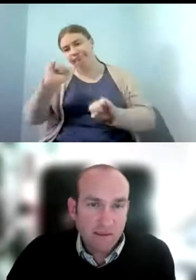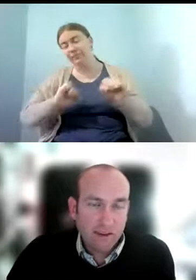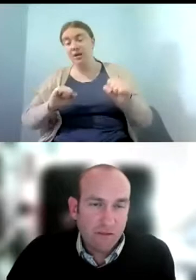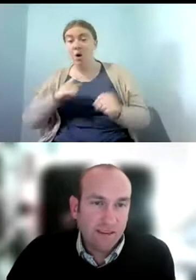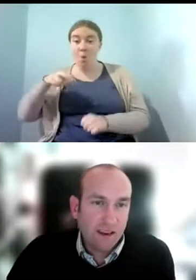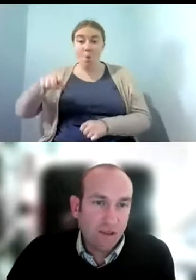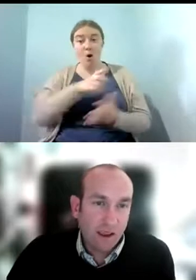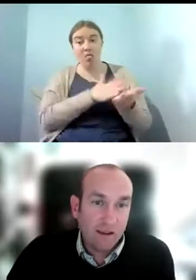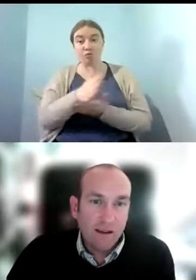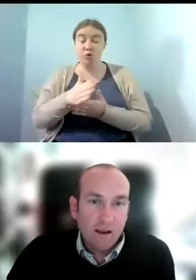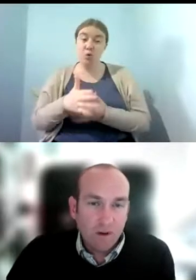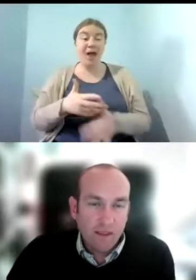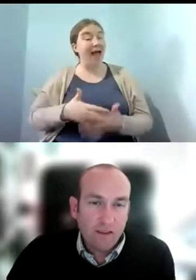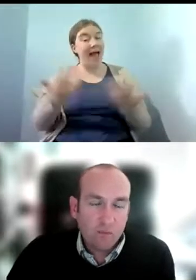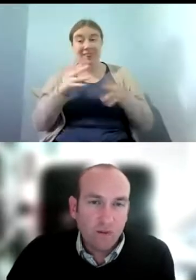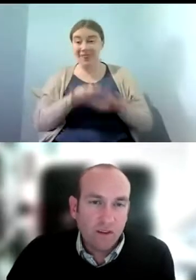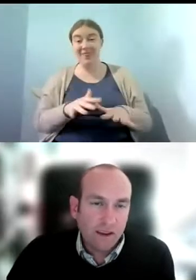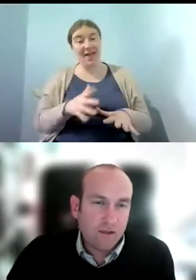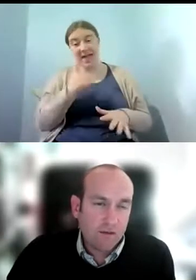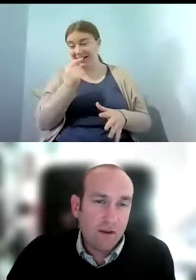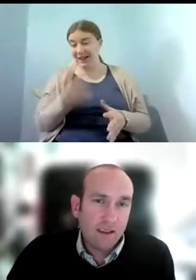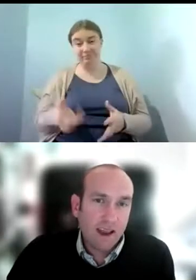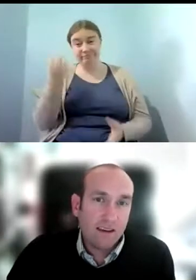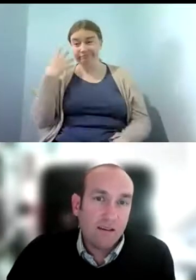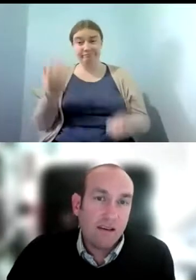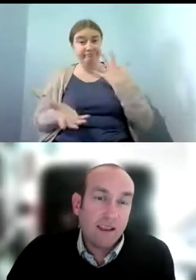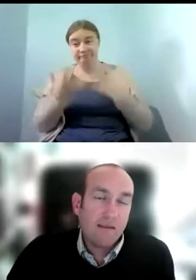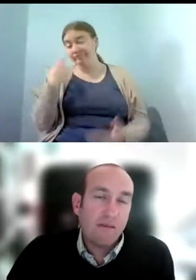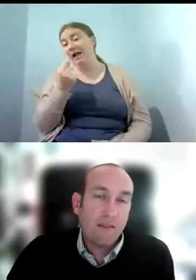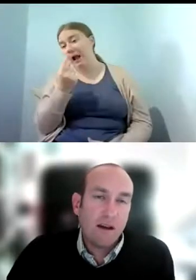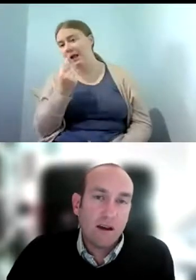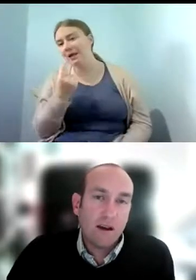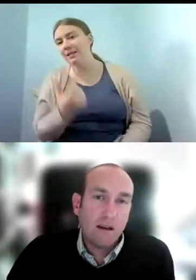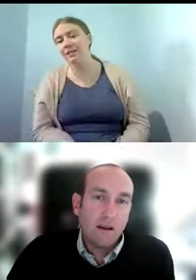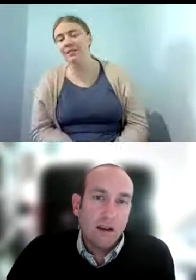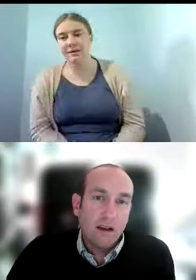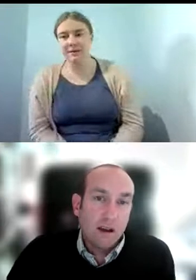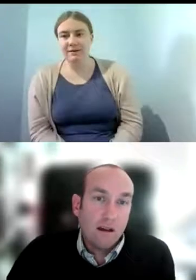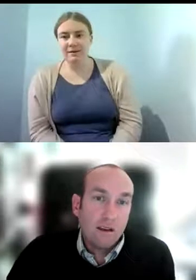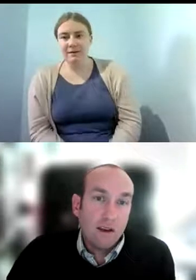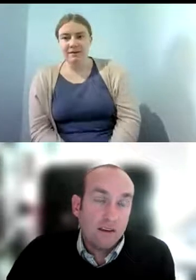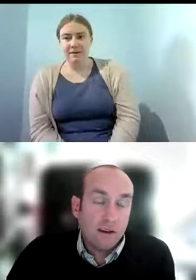if there's anything within these pools that needs to be removed it can it can uh you can do so